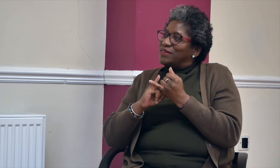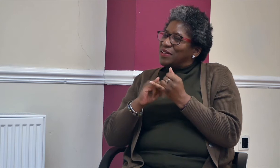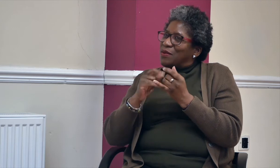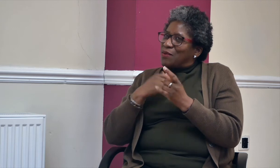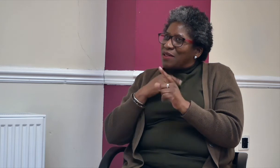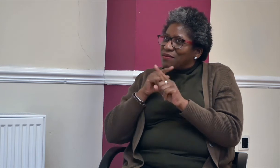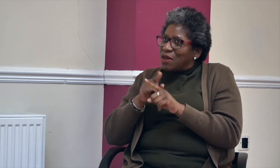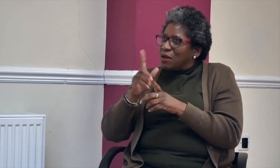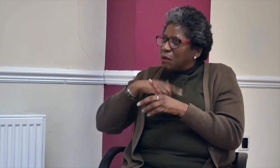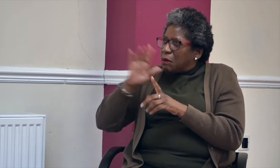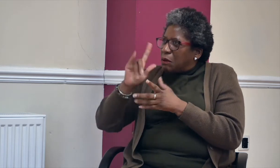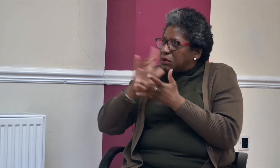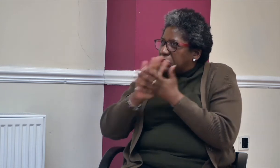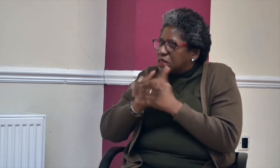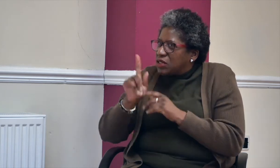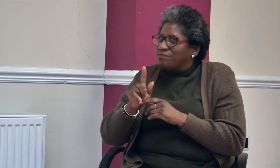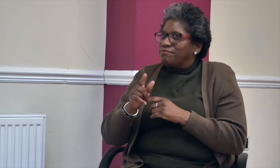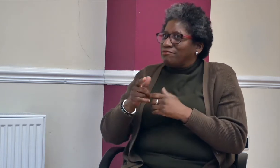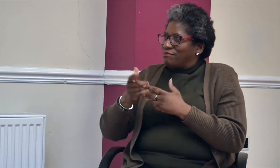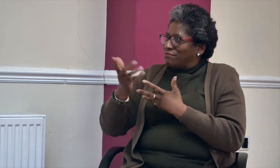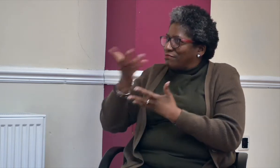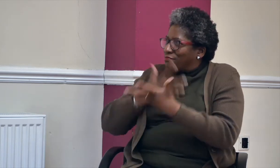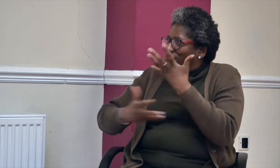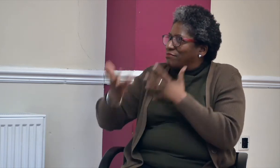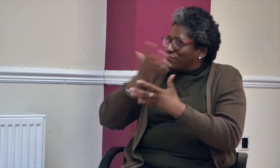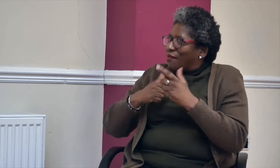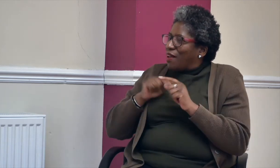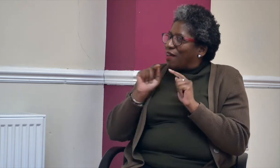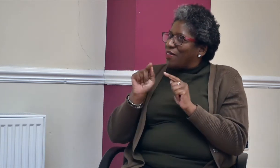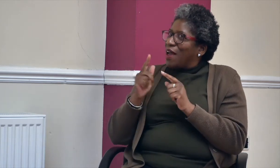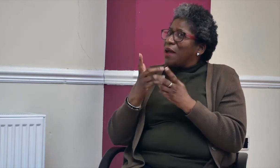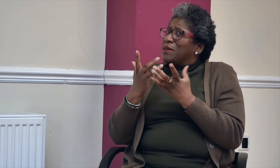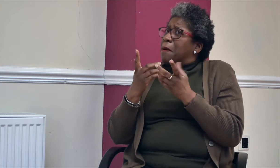She would explain things in ways that I could understand.